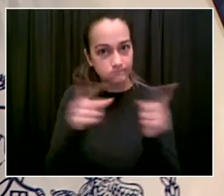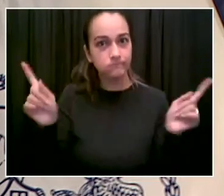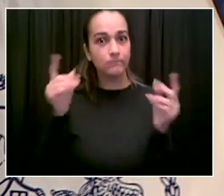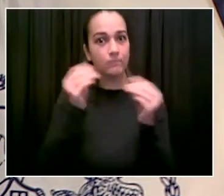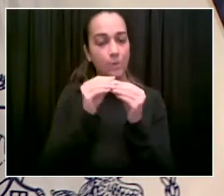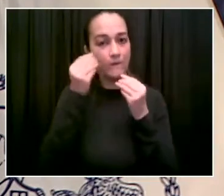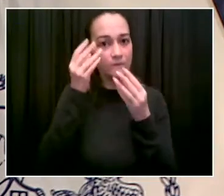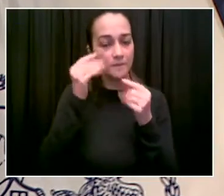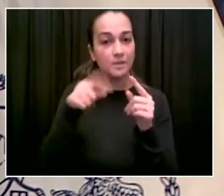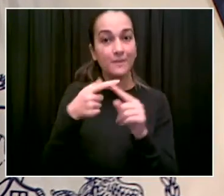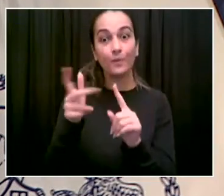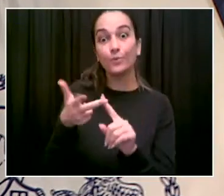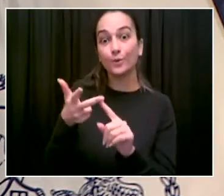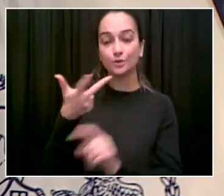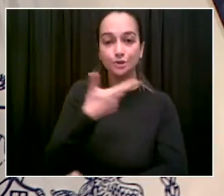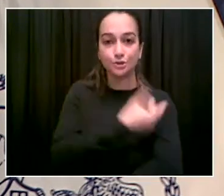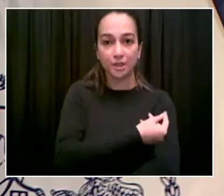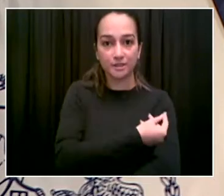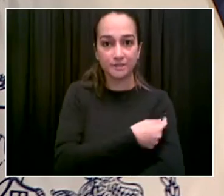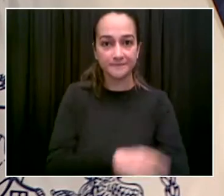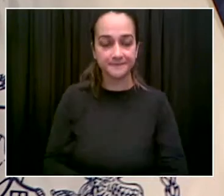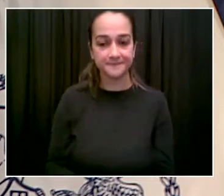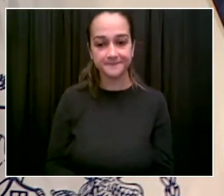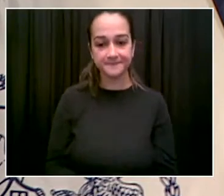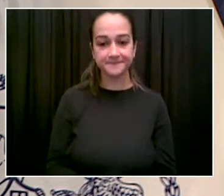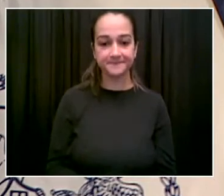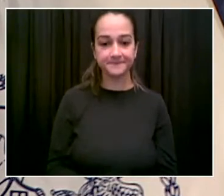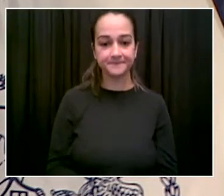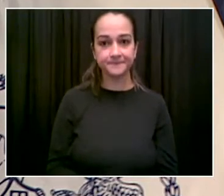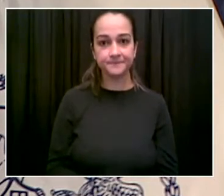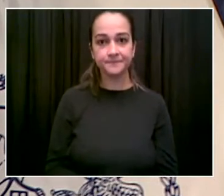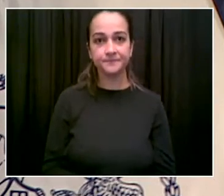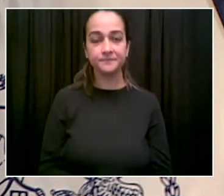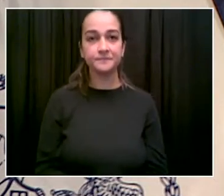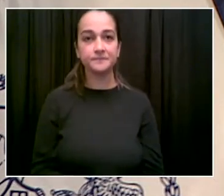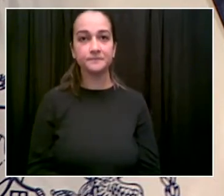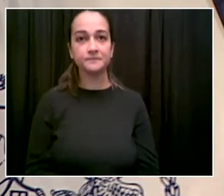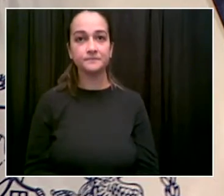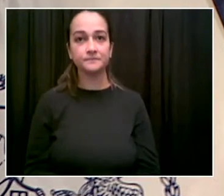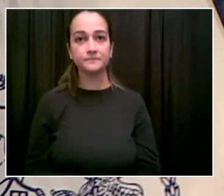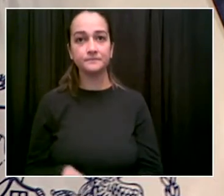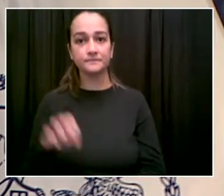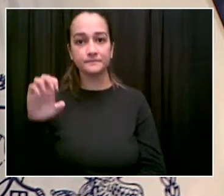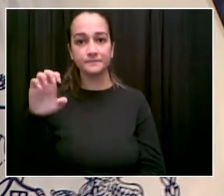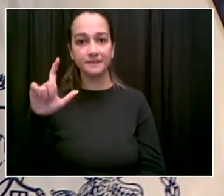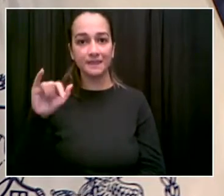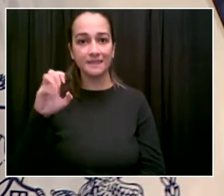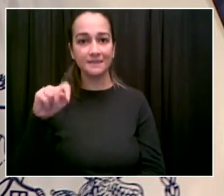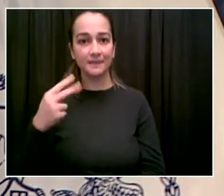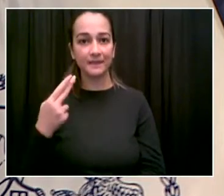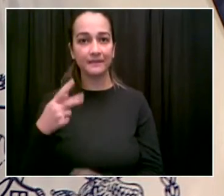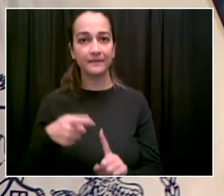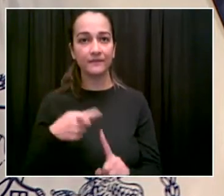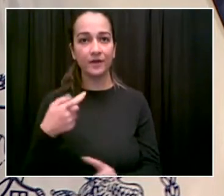I WILL TELL YOU THAT WE HAVE ALL OFT HEPICEES WE NEED RIGHT NOW TO MAKE THIS WORK.